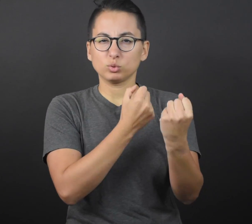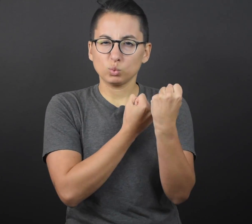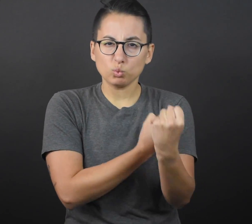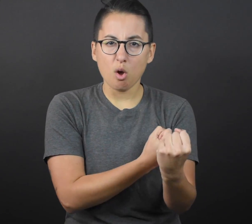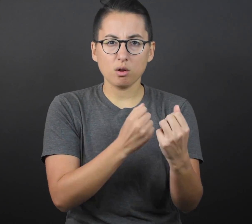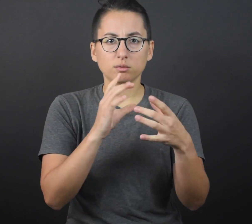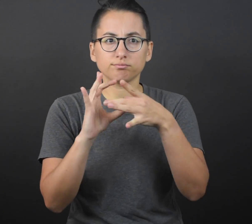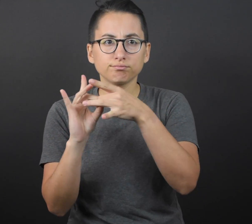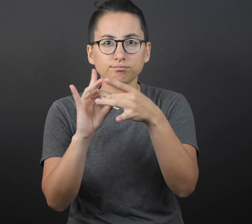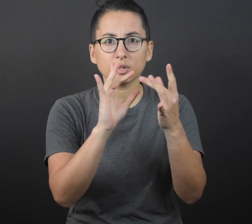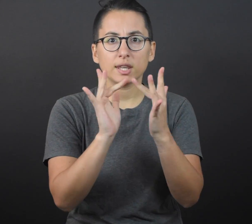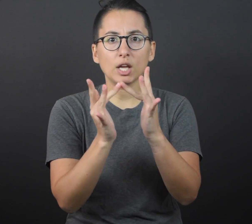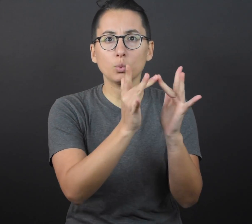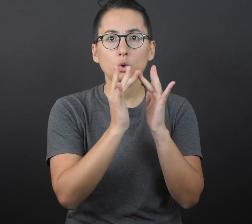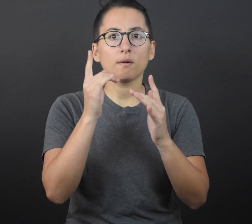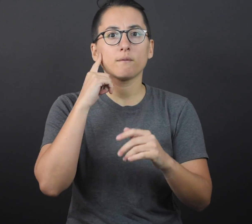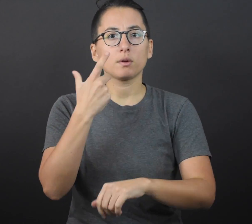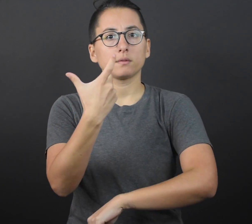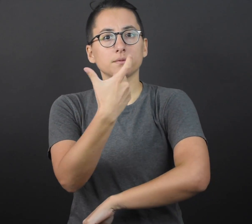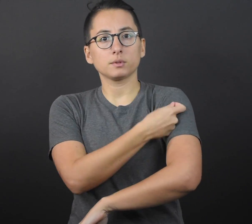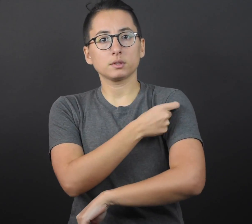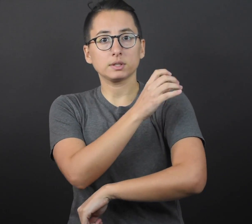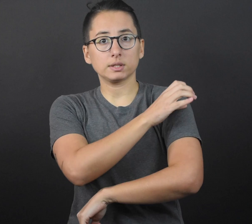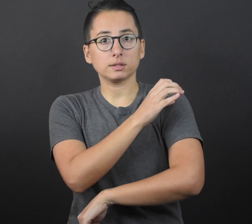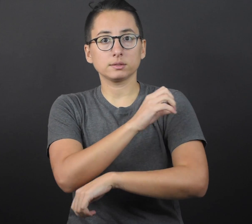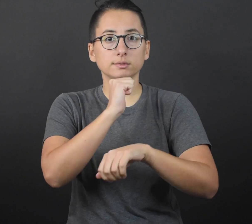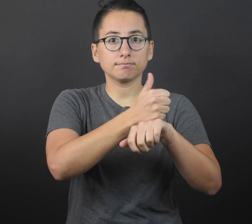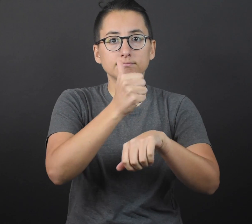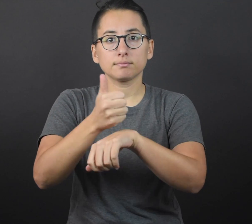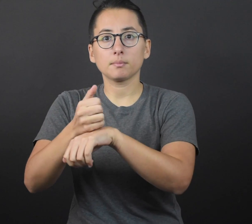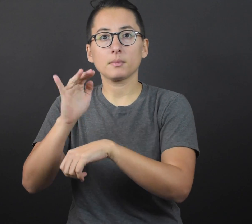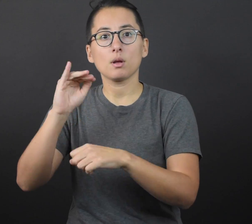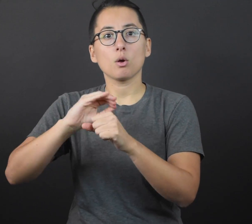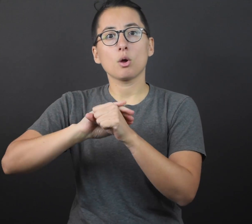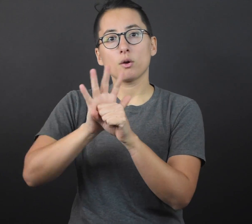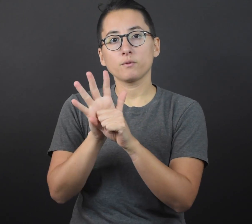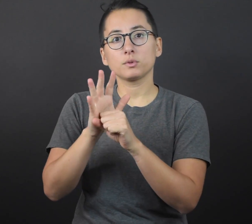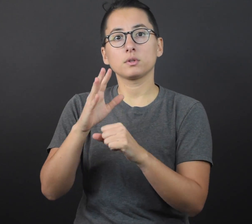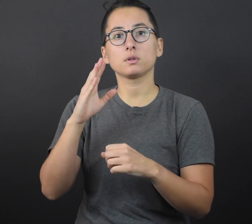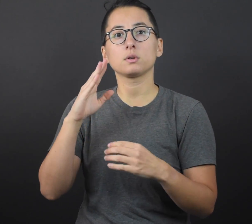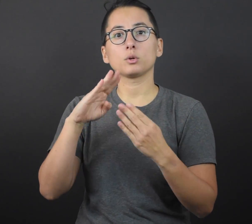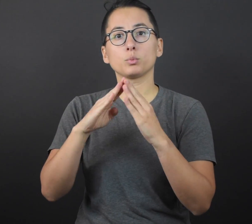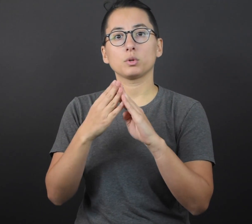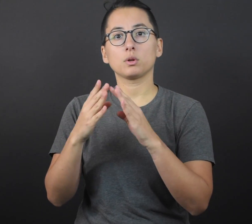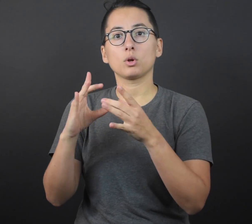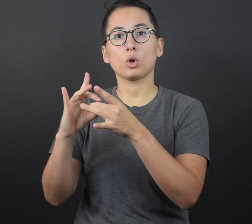robust network of vaccination clinics set up by COVID Community Coordinators and pop-up